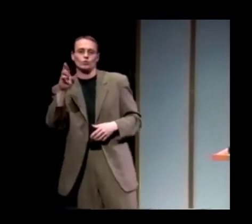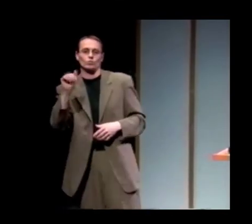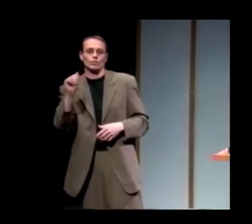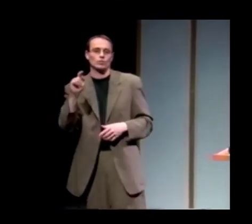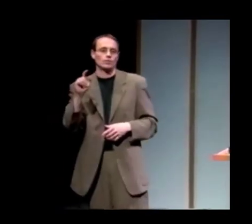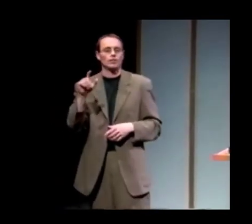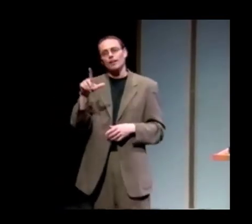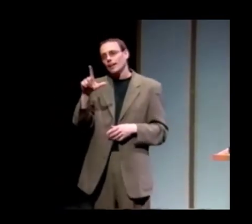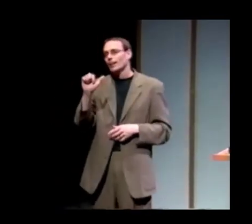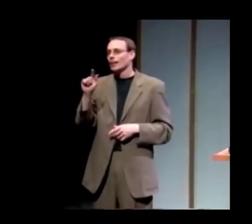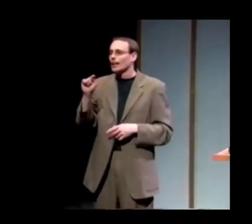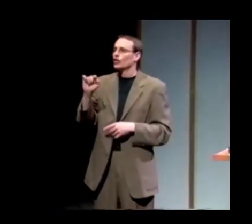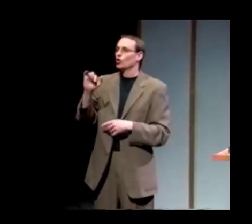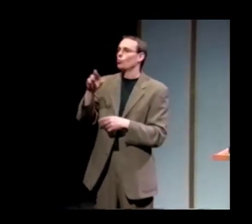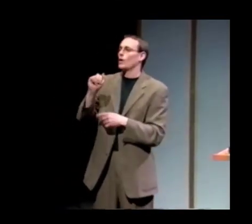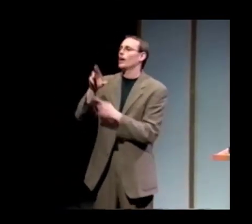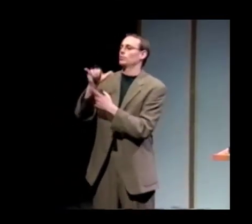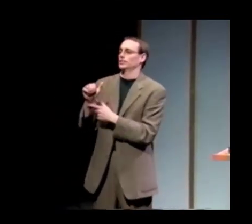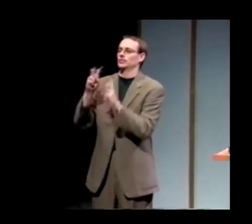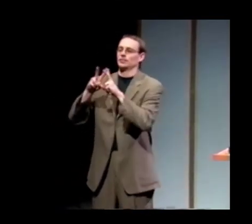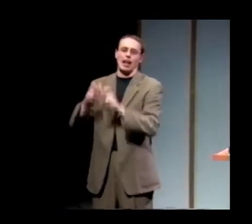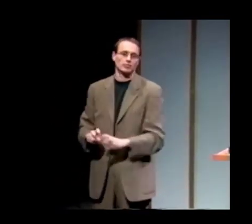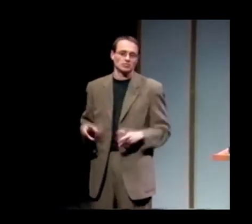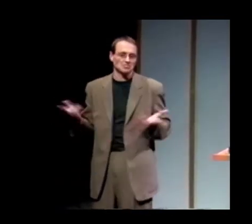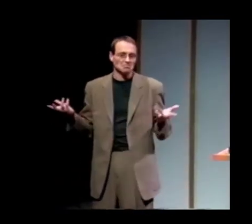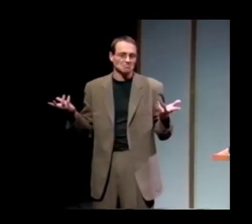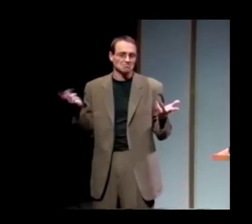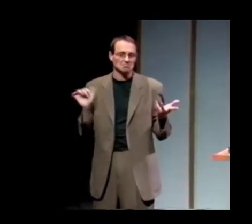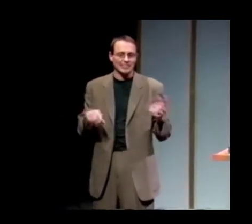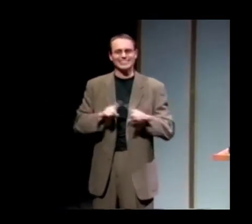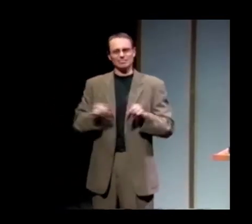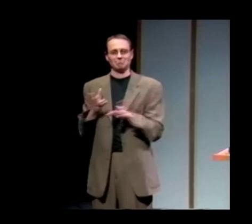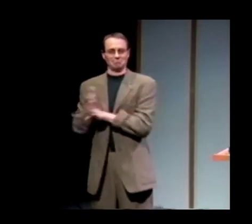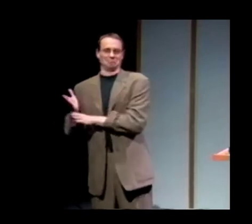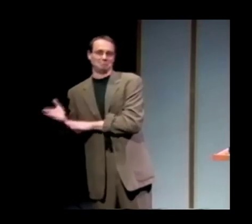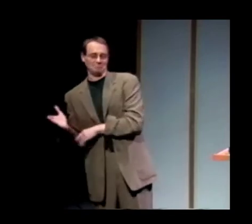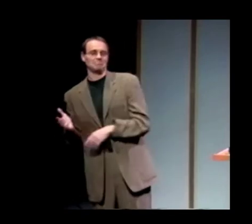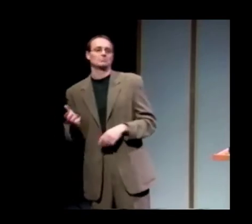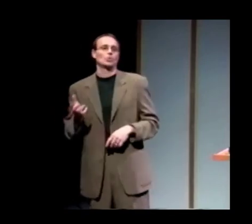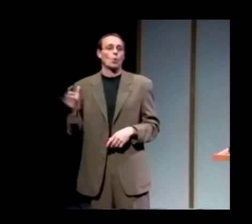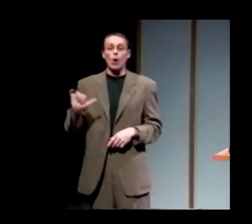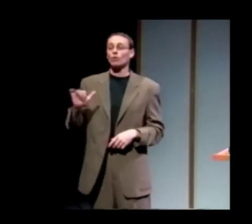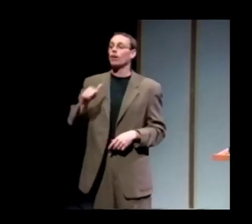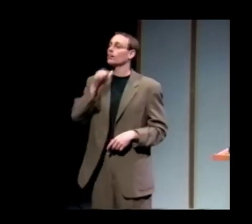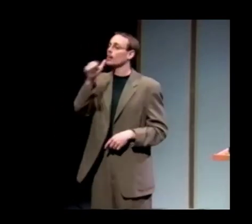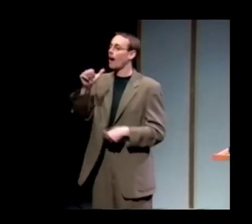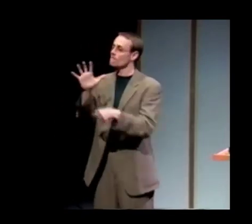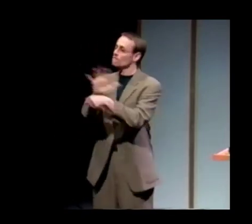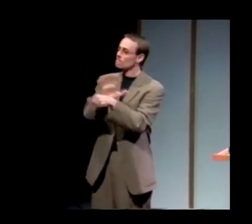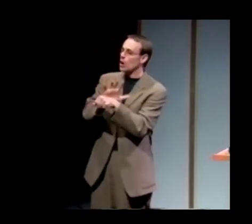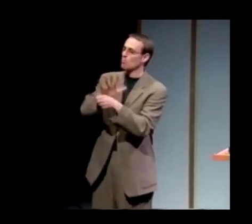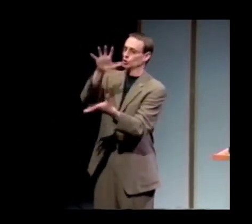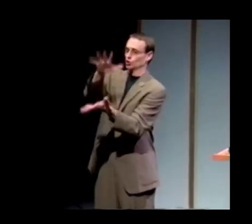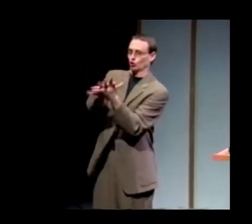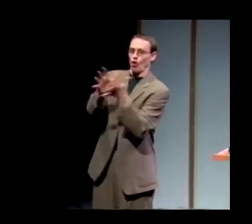I DON'T KNOW LINGUISTICS. I AM A LITERARY SCHOLAR. THAT'S MY FIELD. THAT'S WHAT I DO,